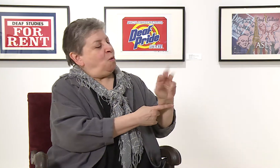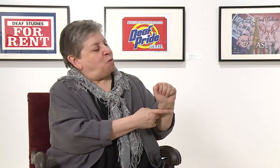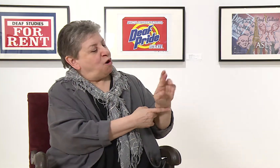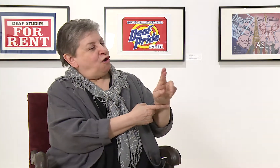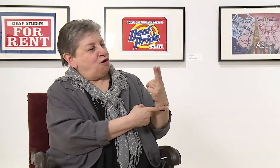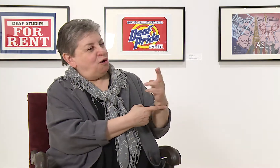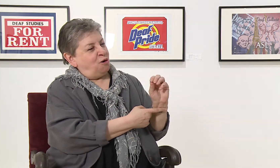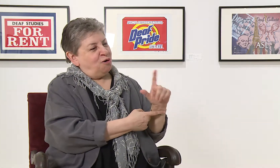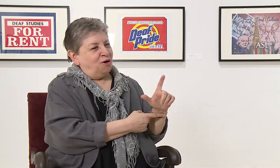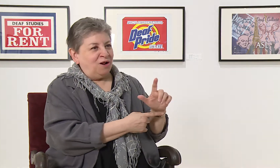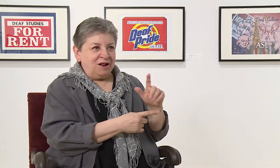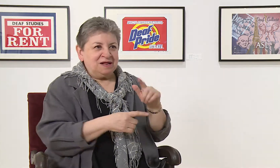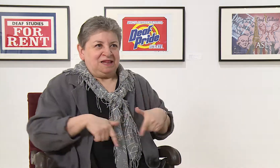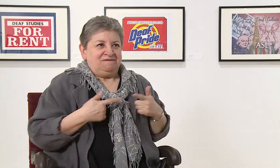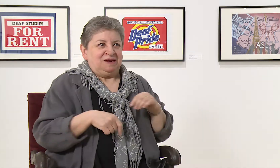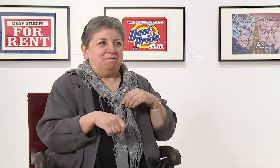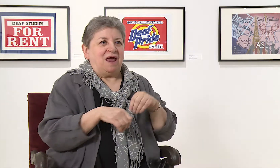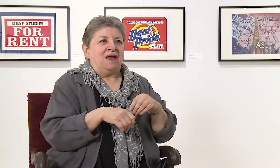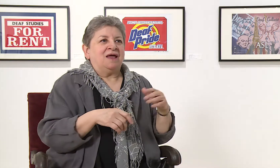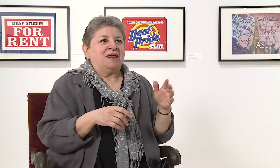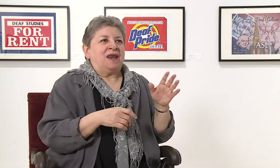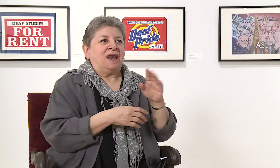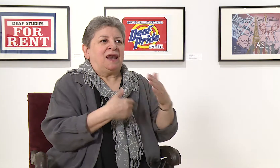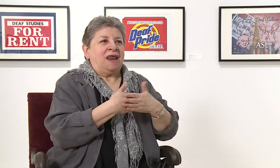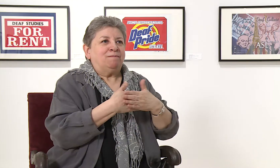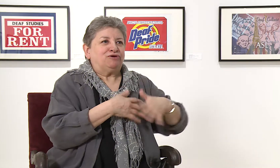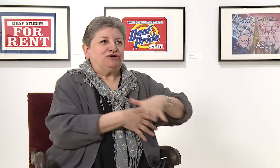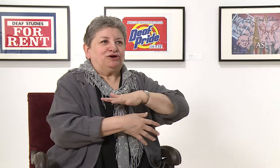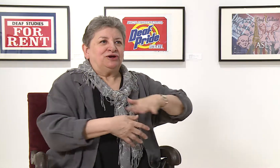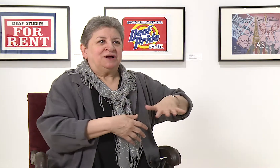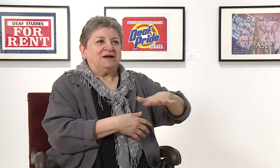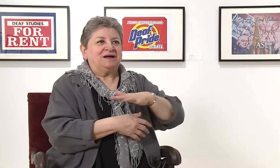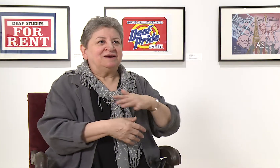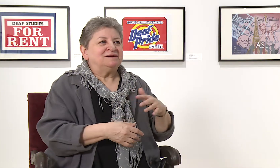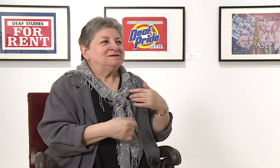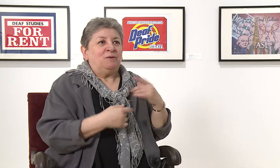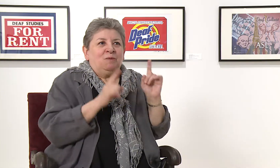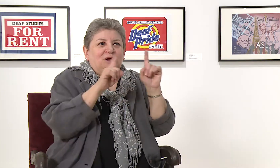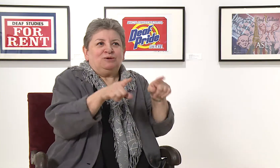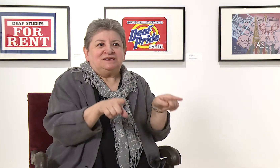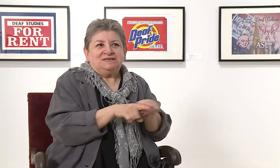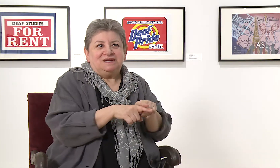and I happened to find out that the Andy Warhol lived in my neighborhood.